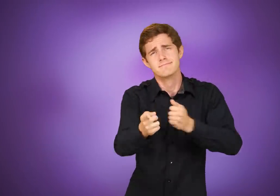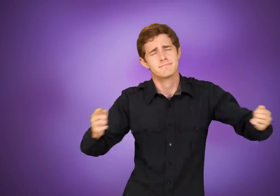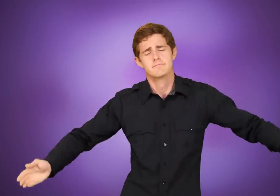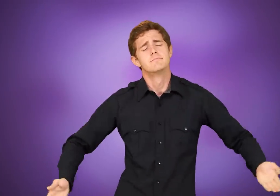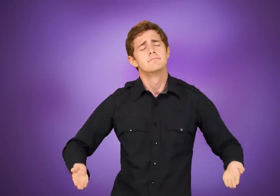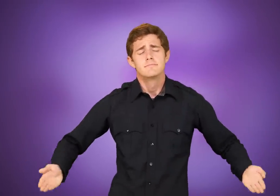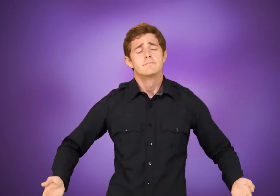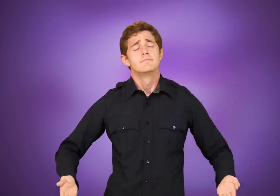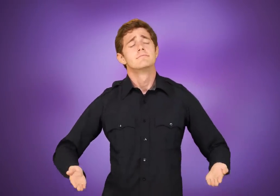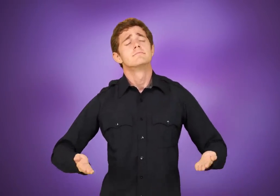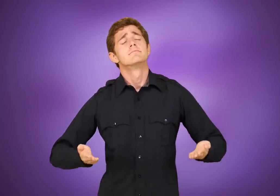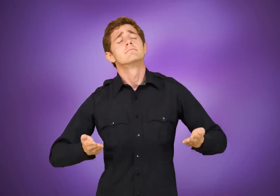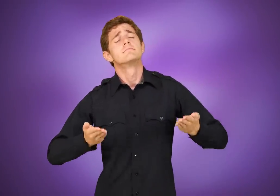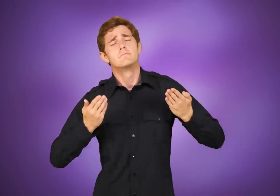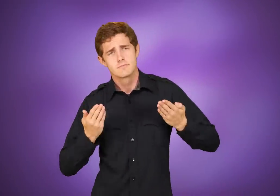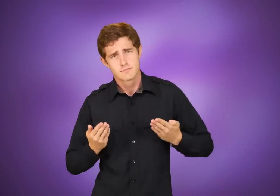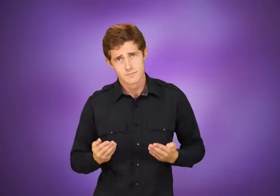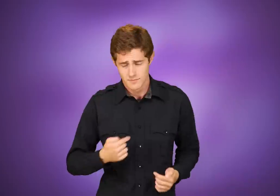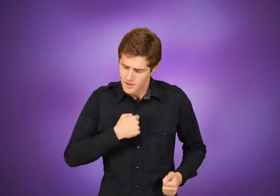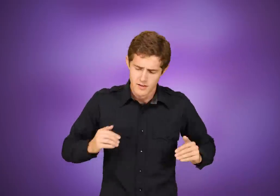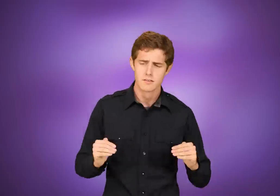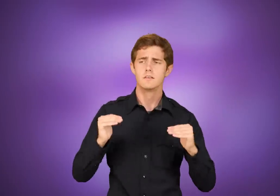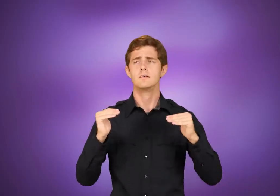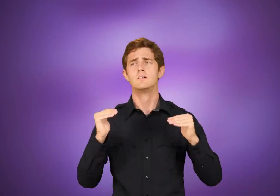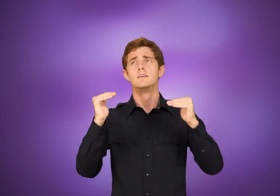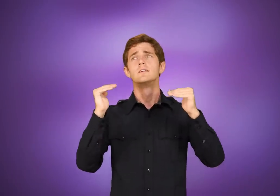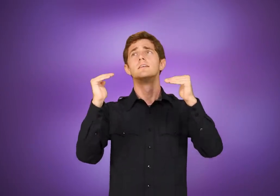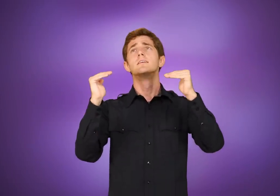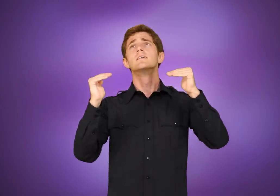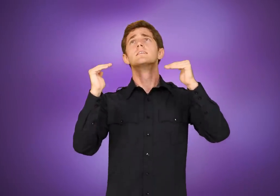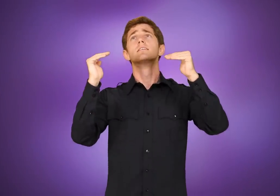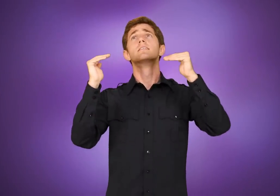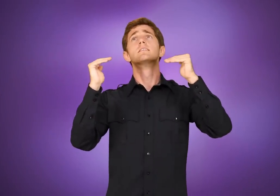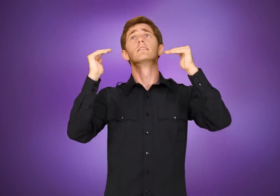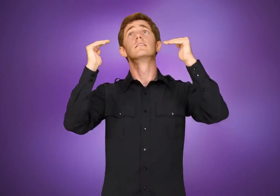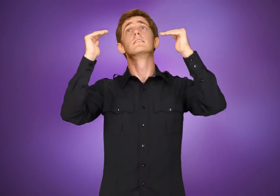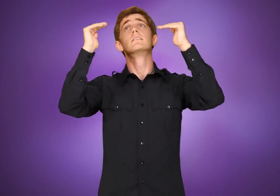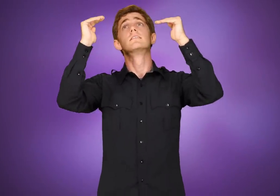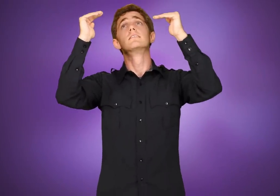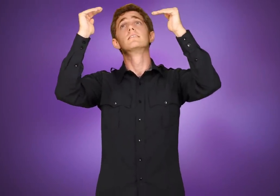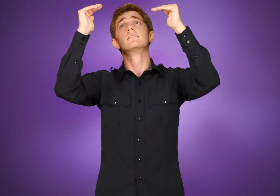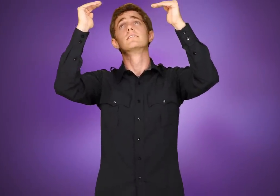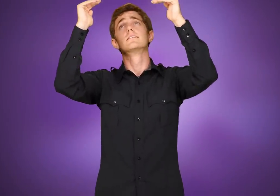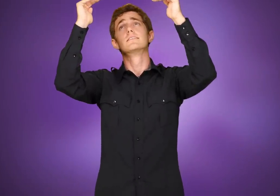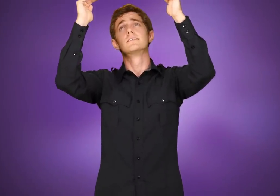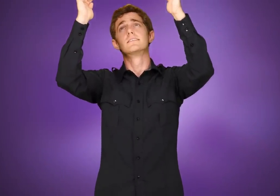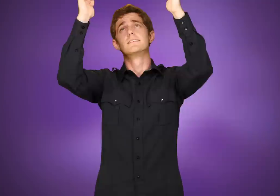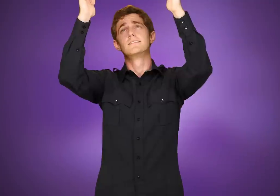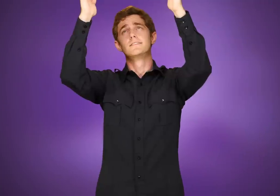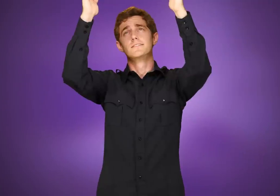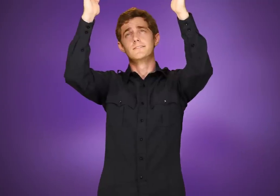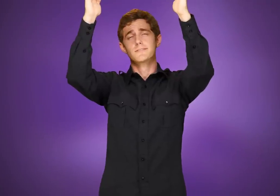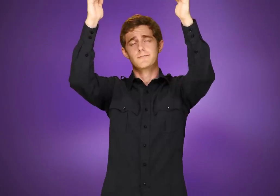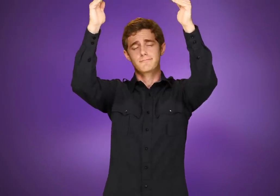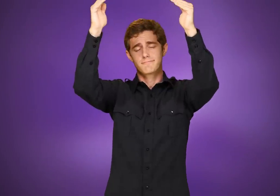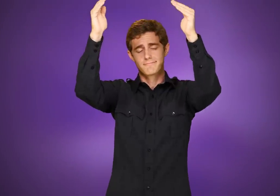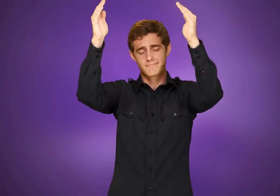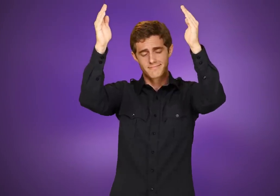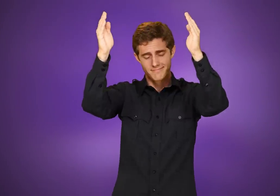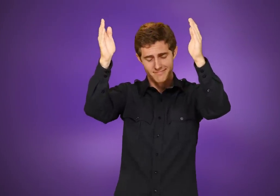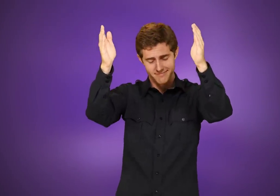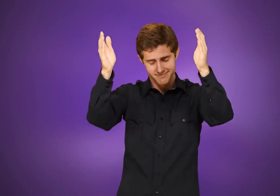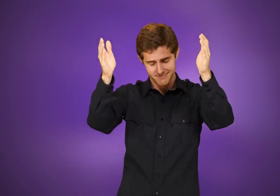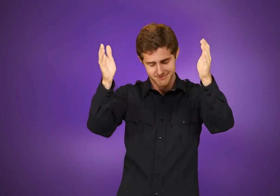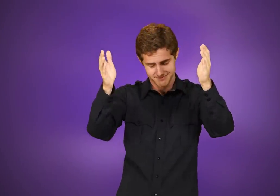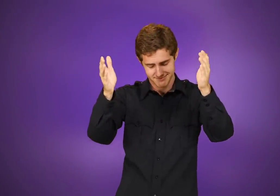You raise me up... To more than I can be. YOU LIFT-ME, I ELEVATE